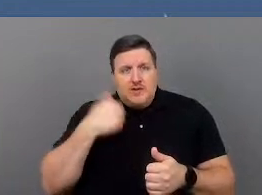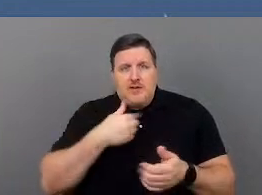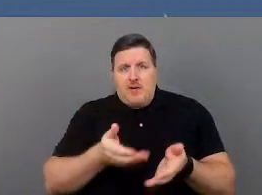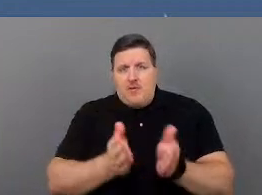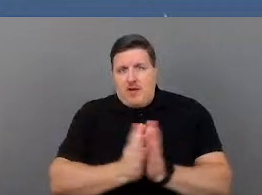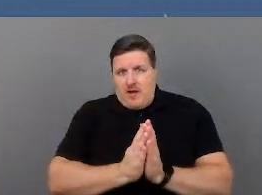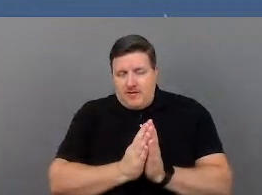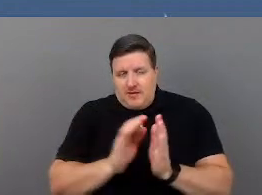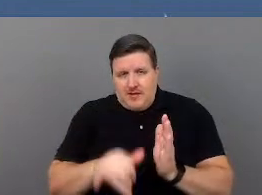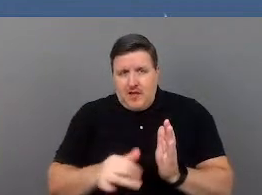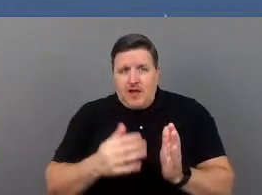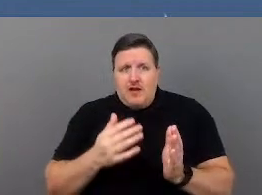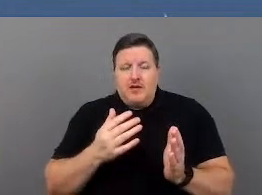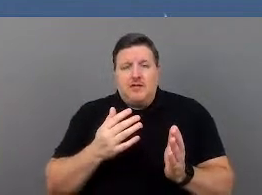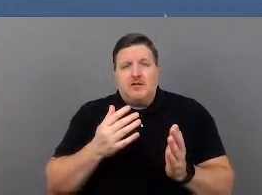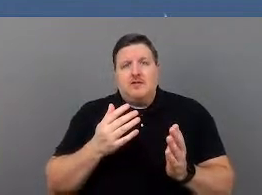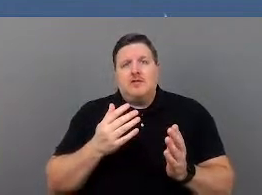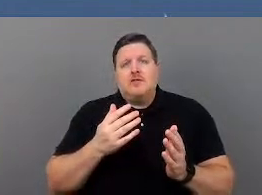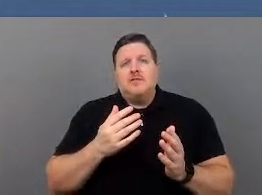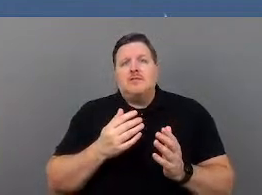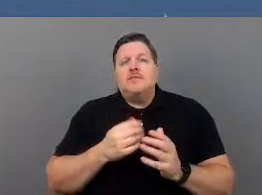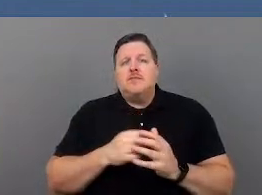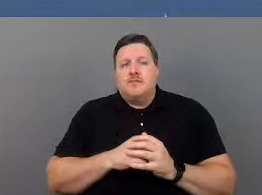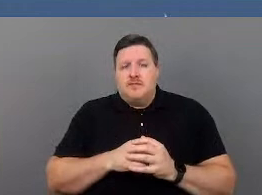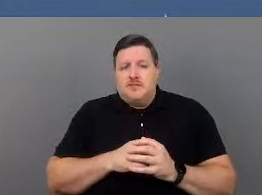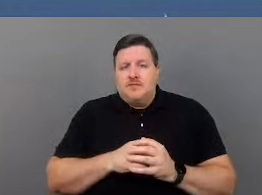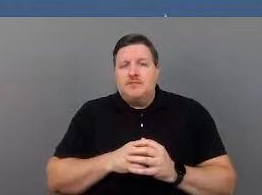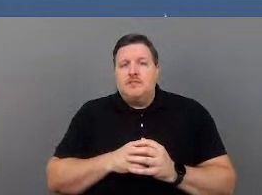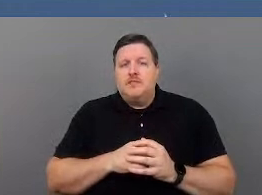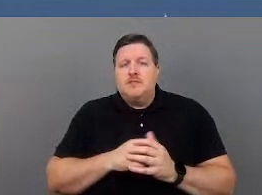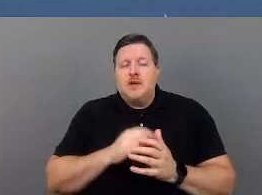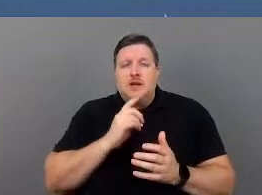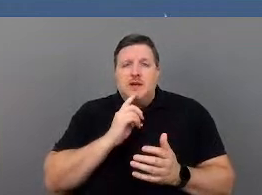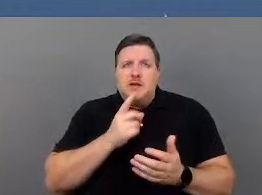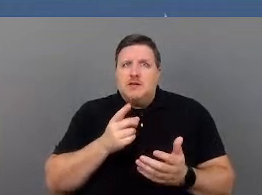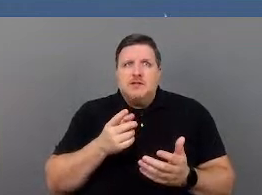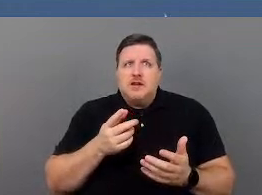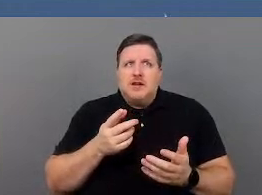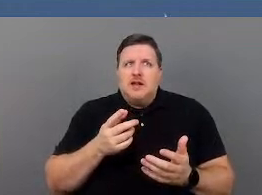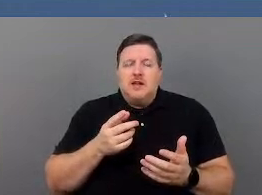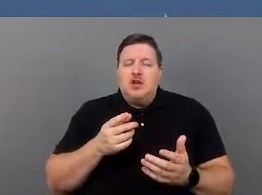BEHAVIOR. TO REWARD POOR BEHAVIOR IS A LICENSE TO CONTINUE TO DO